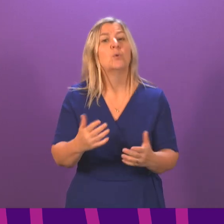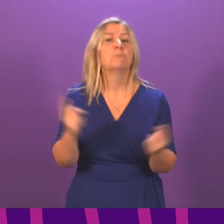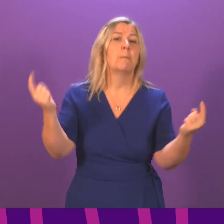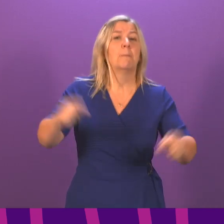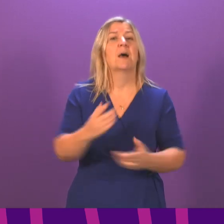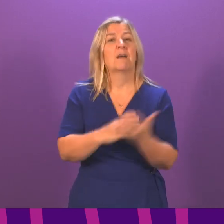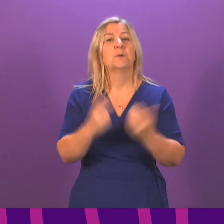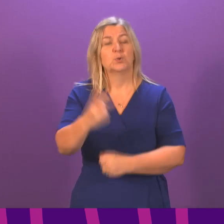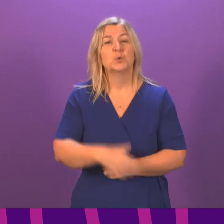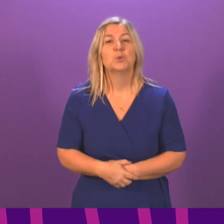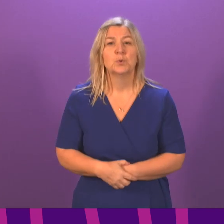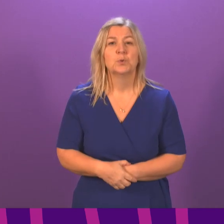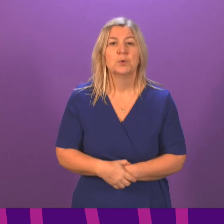Minister’s question time.